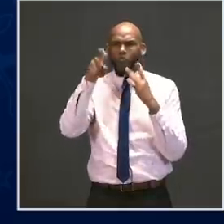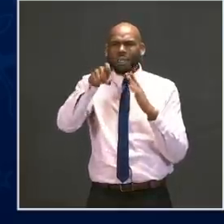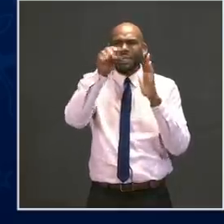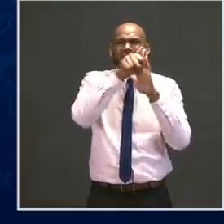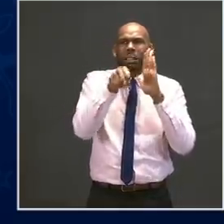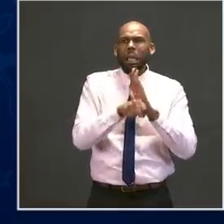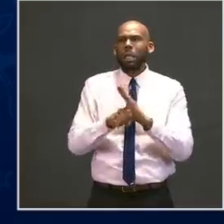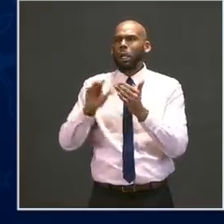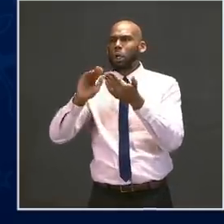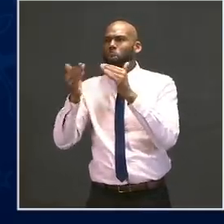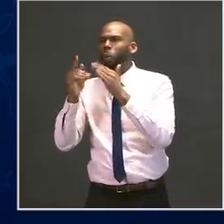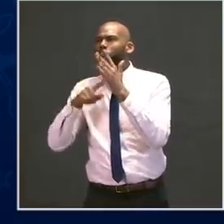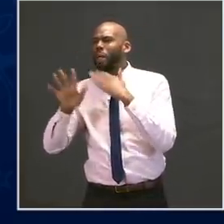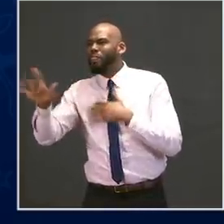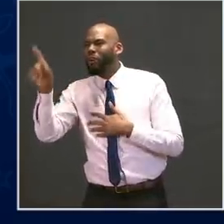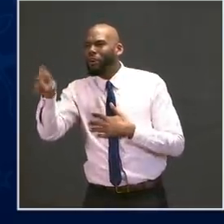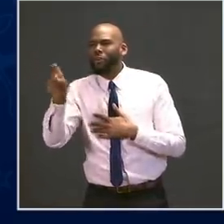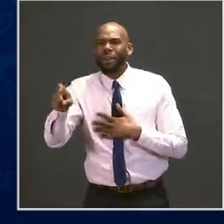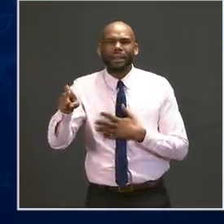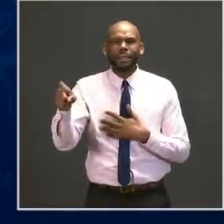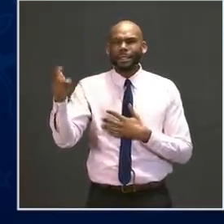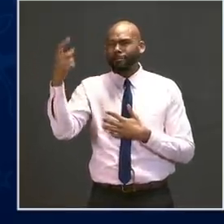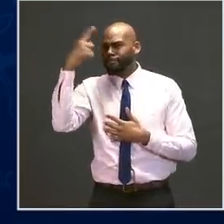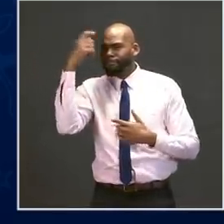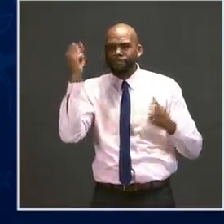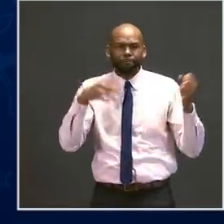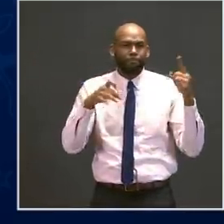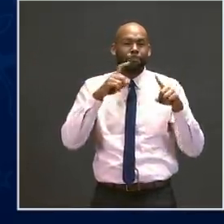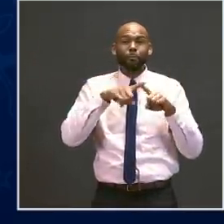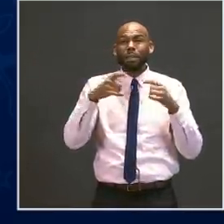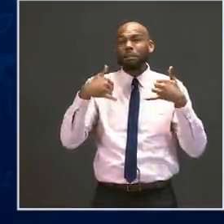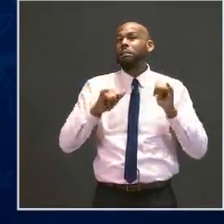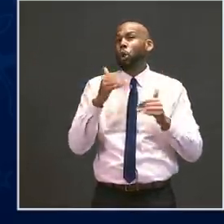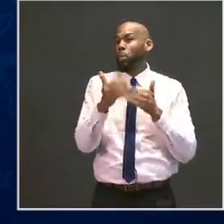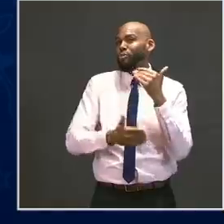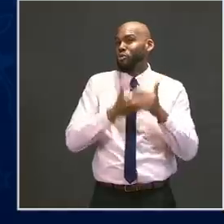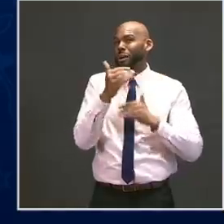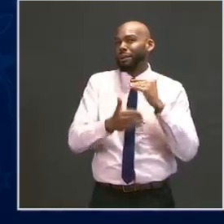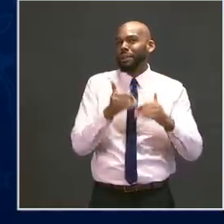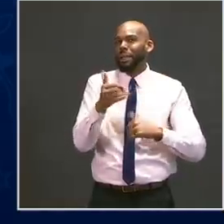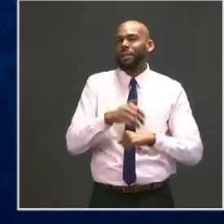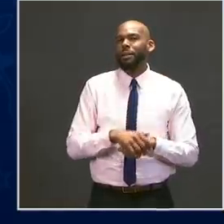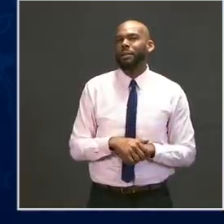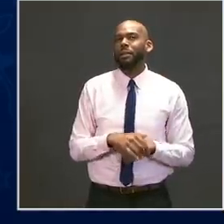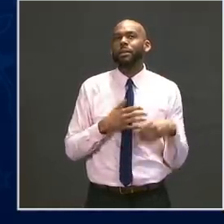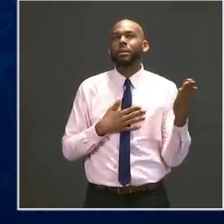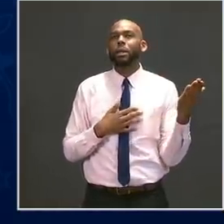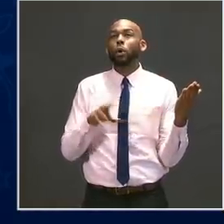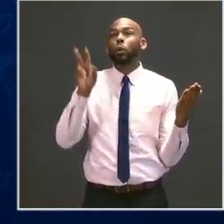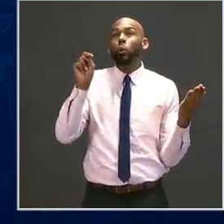But I don't have a number for you. We're not at that stage in the process quite yet. The Press: And just one other one. New York City is reopening indoor dining